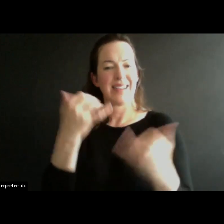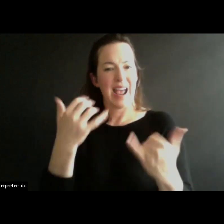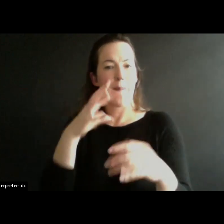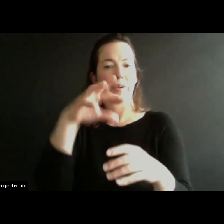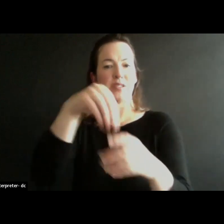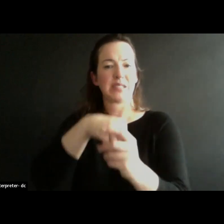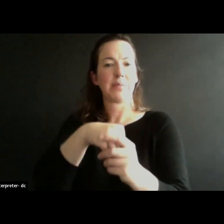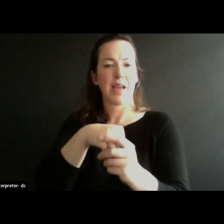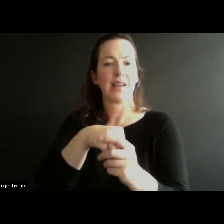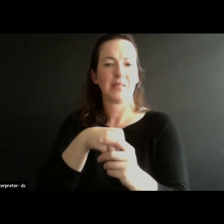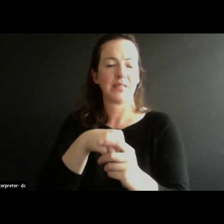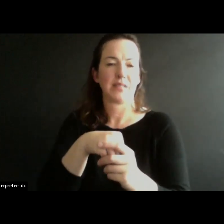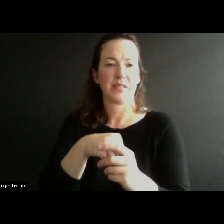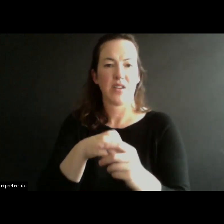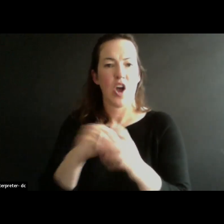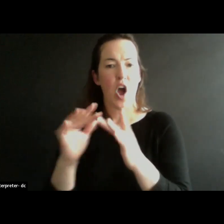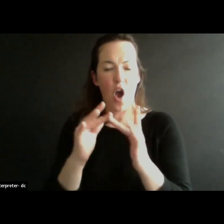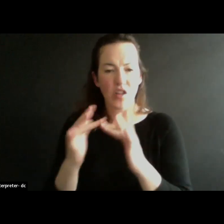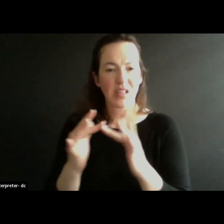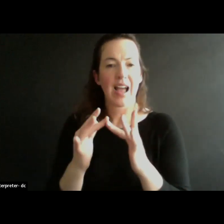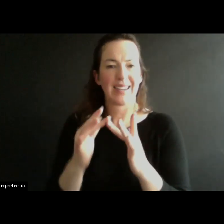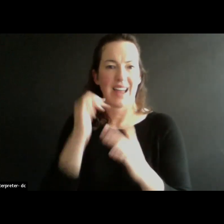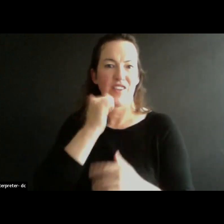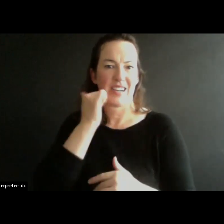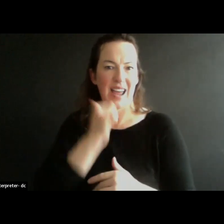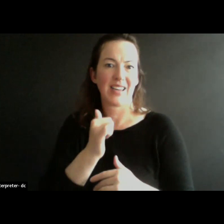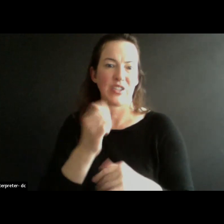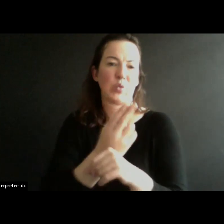an online. You know, daily usage. So that's what we've been able to do. In part of Fresno.